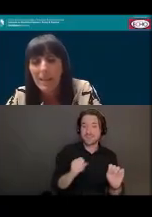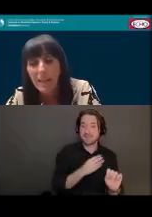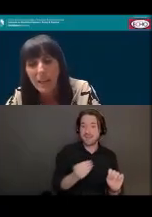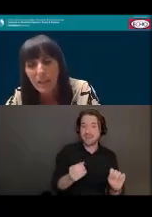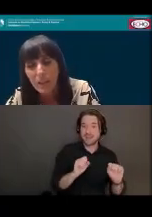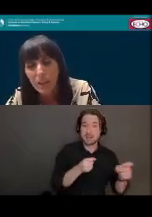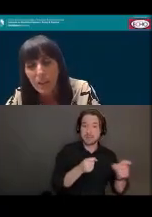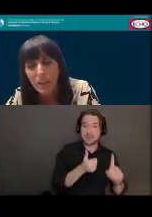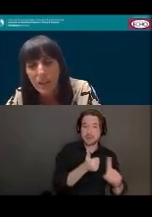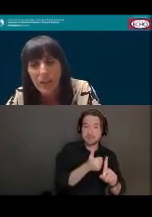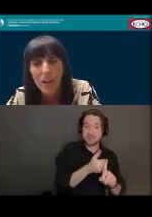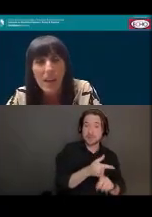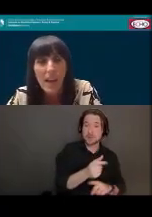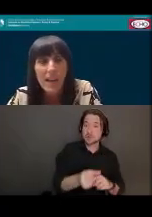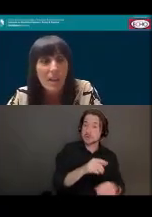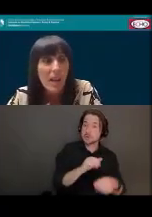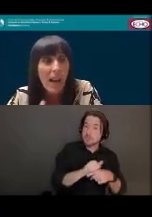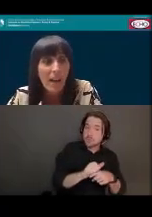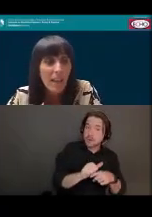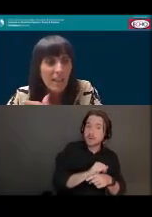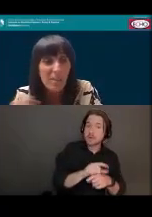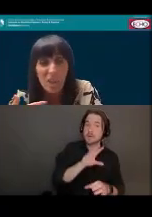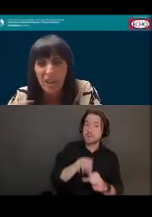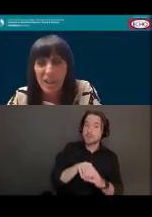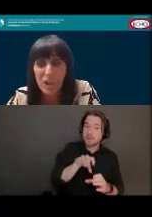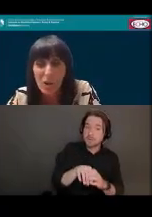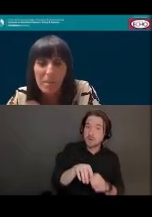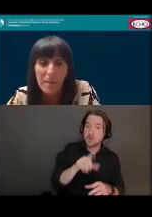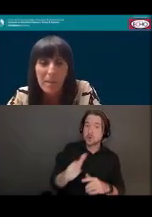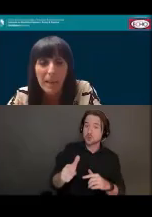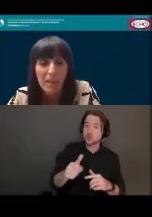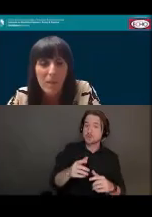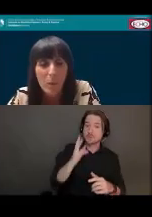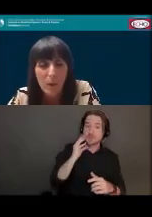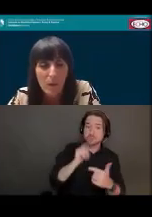taking turns and having some shared enjoyment back and forth